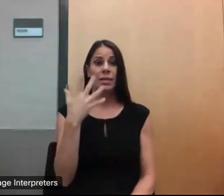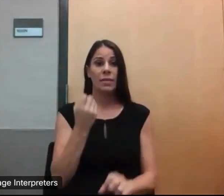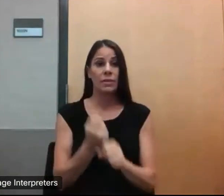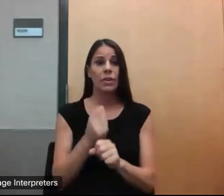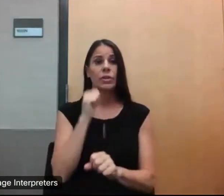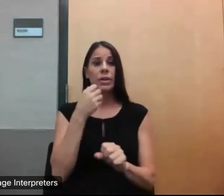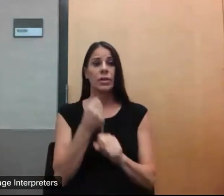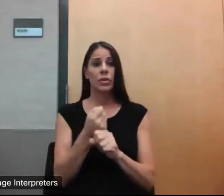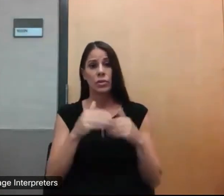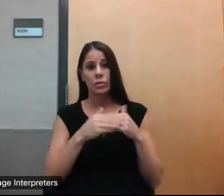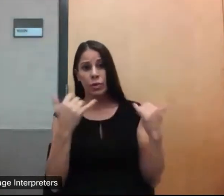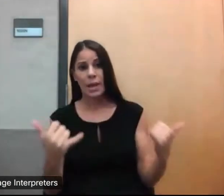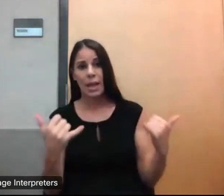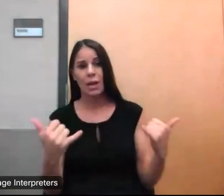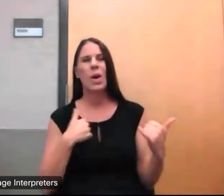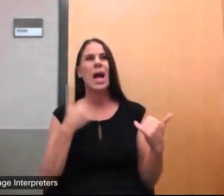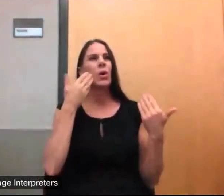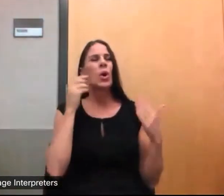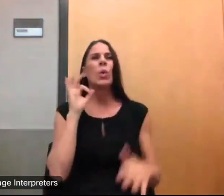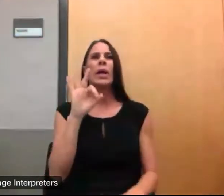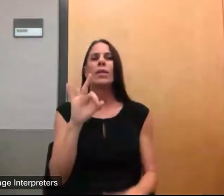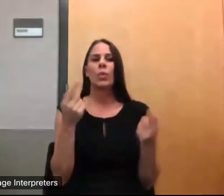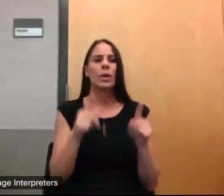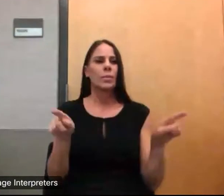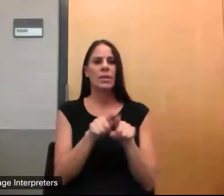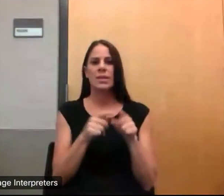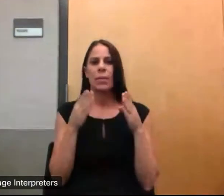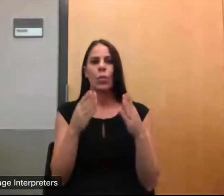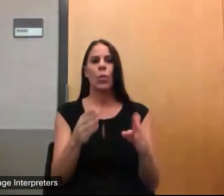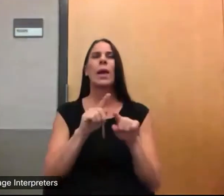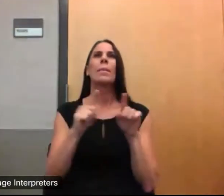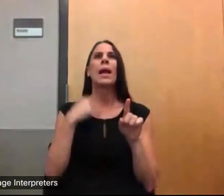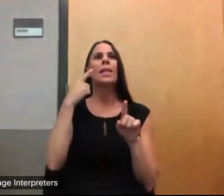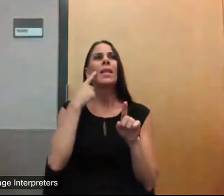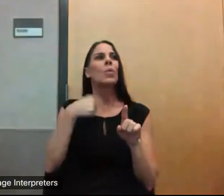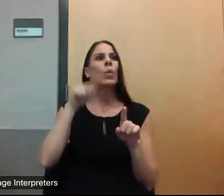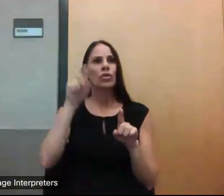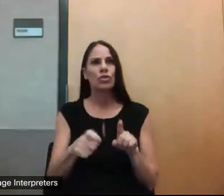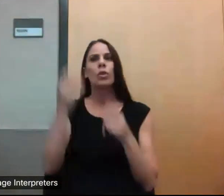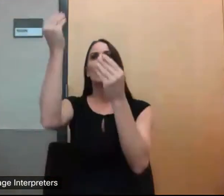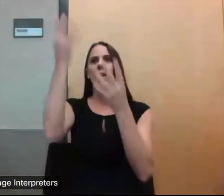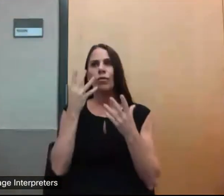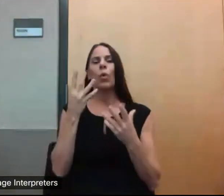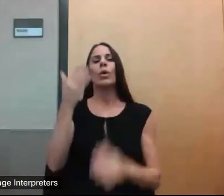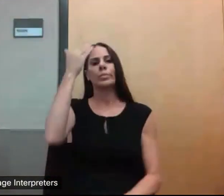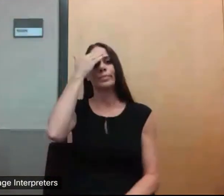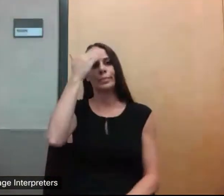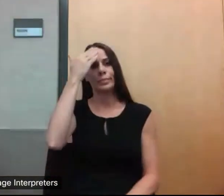I certainly think that we should be informed by the fact that, um, you know, we, we, we